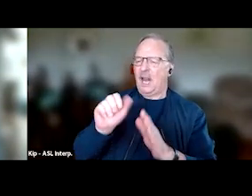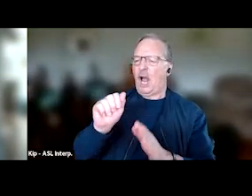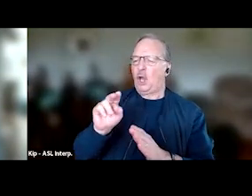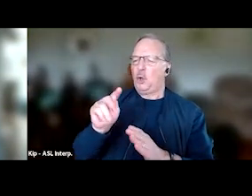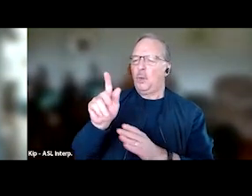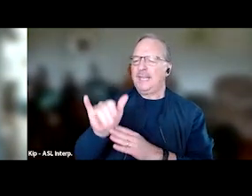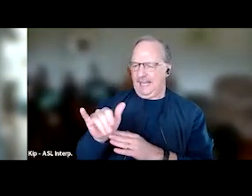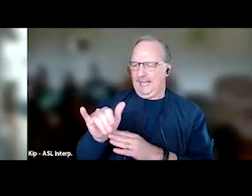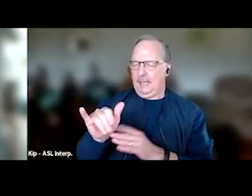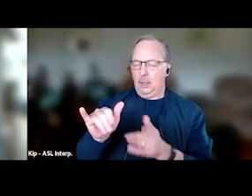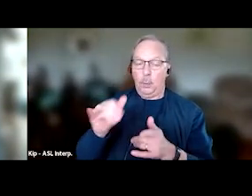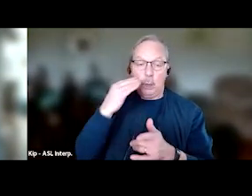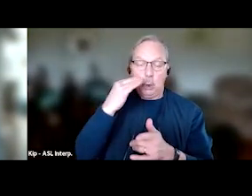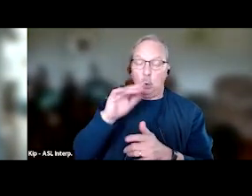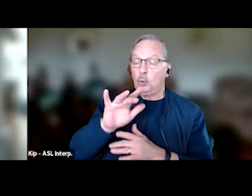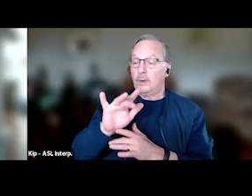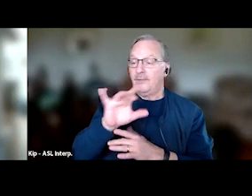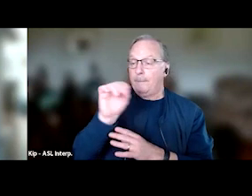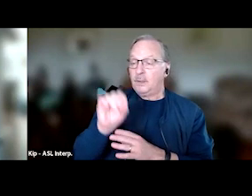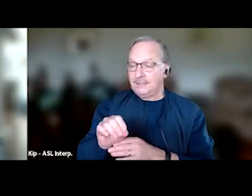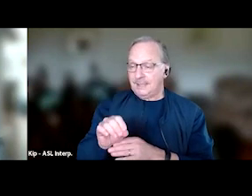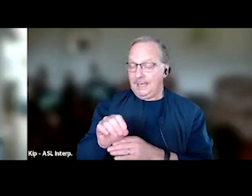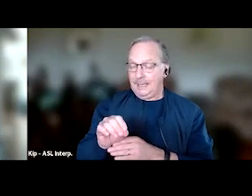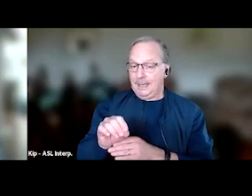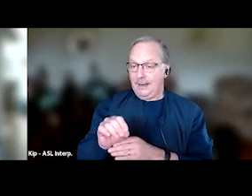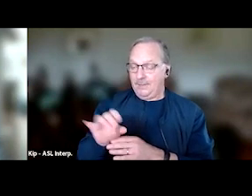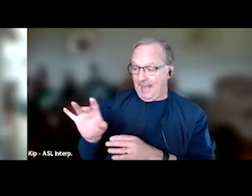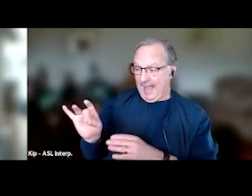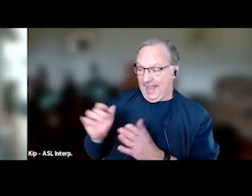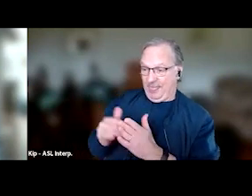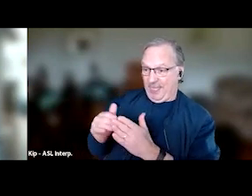was we knew that 25% of our 8,000 patients had hepatitis C,